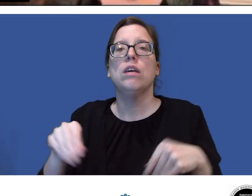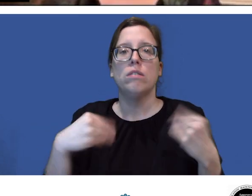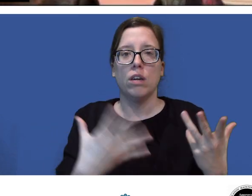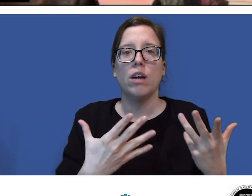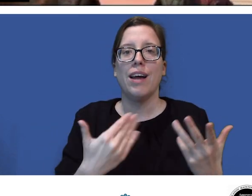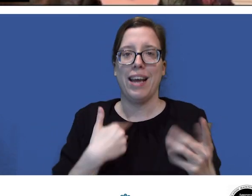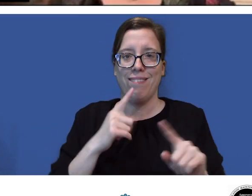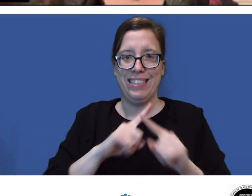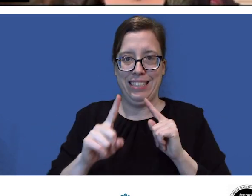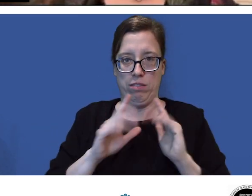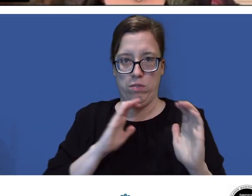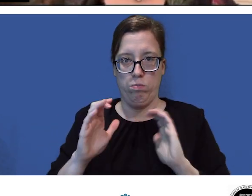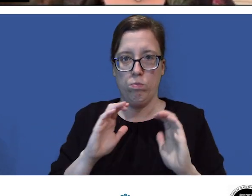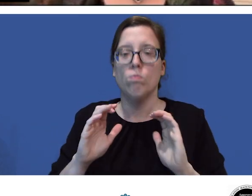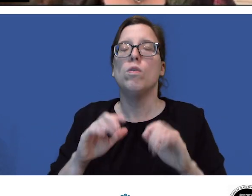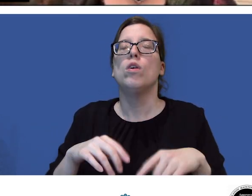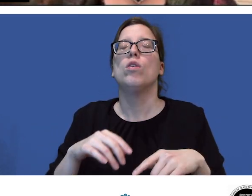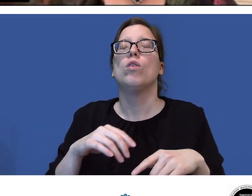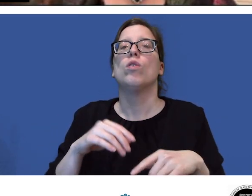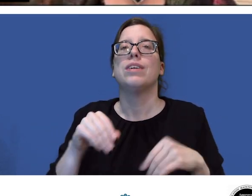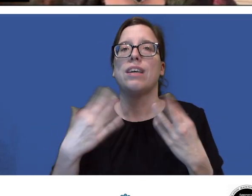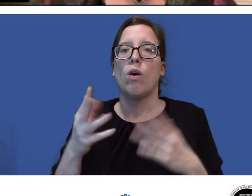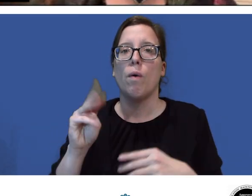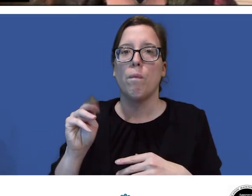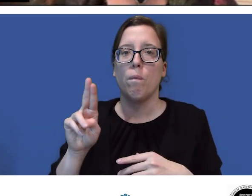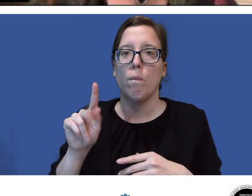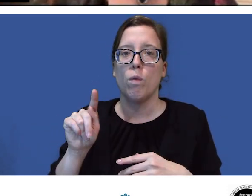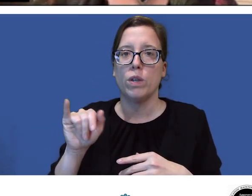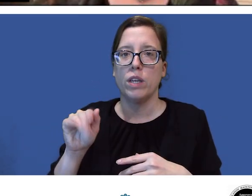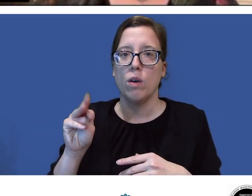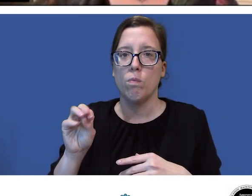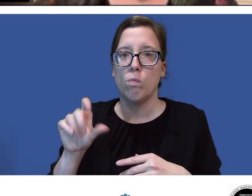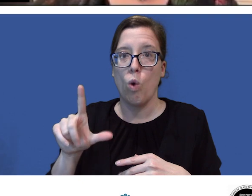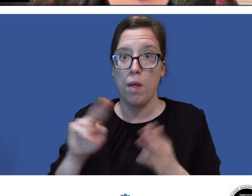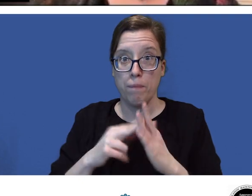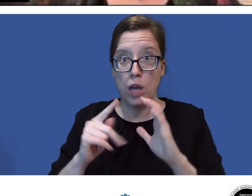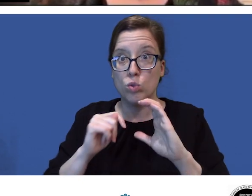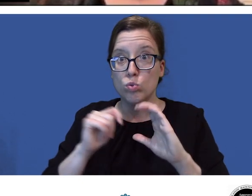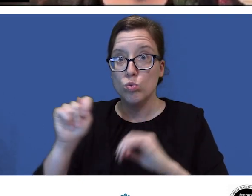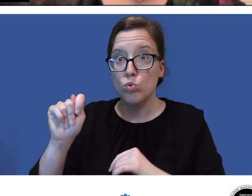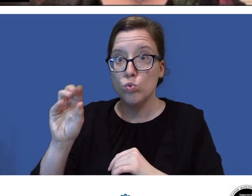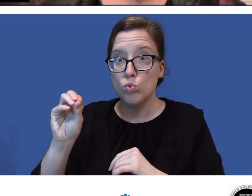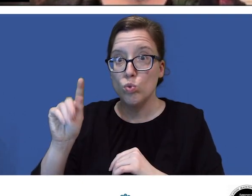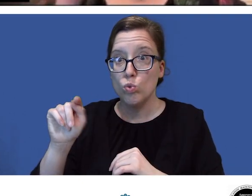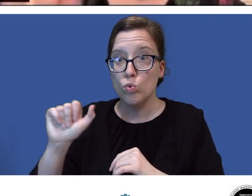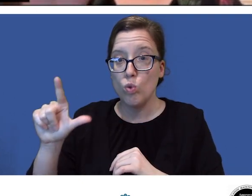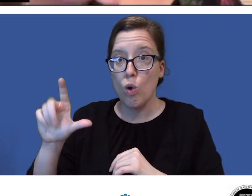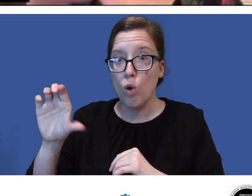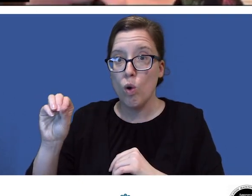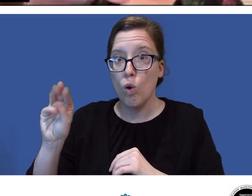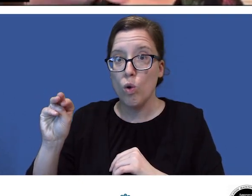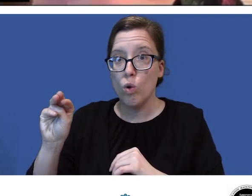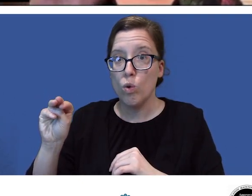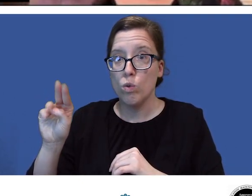with which to communicate. We need a combination Multimodal does not mean total communication. If